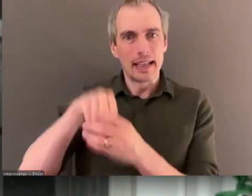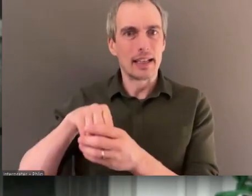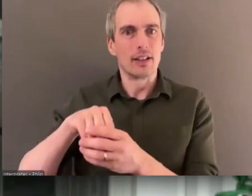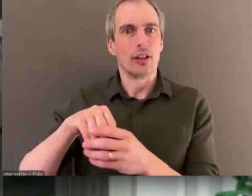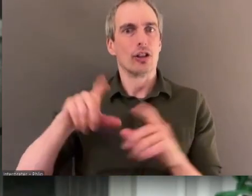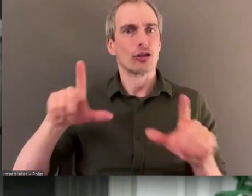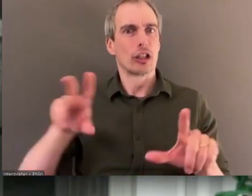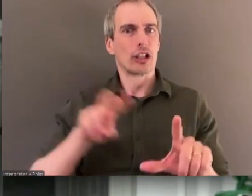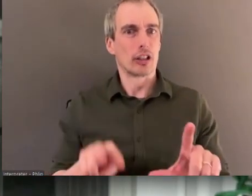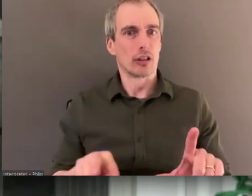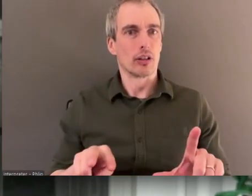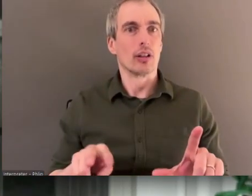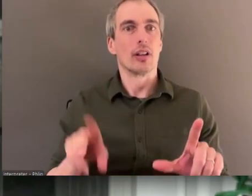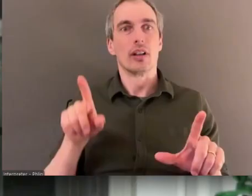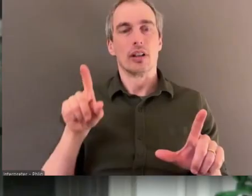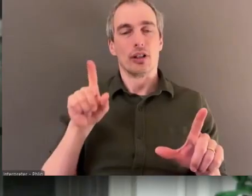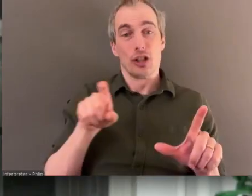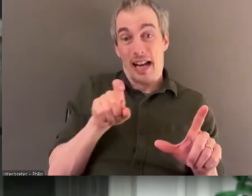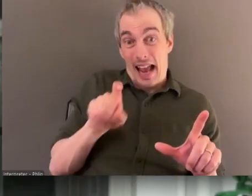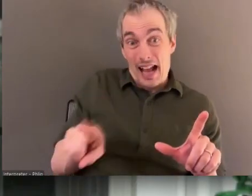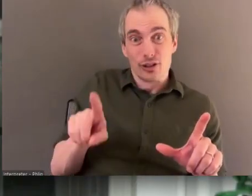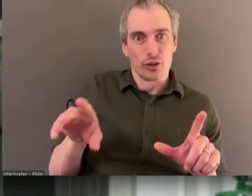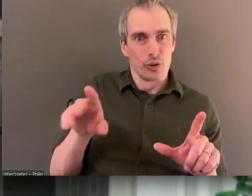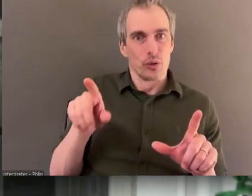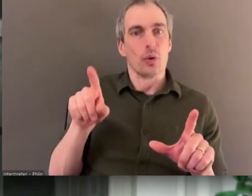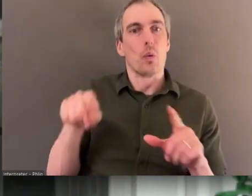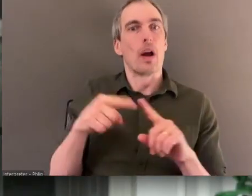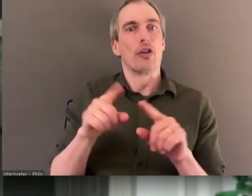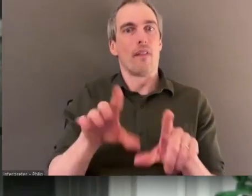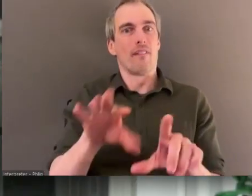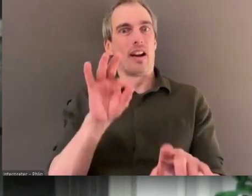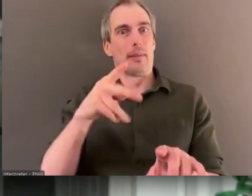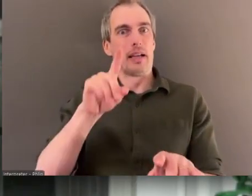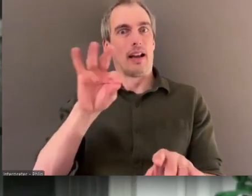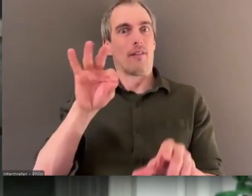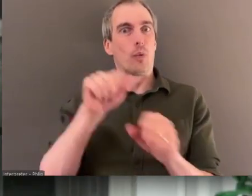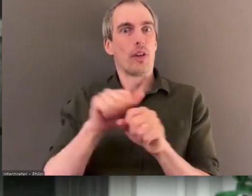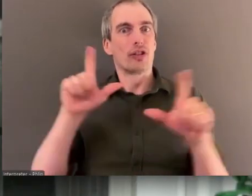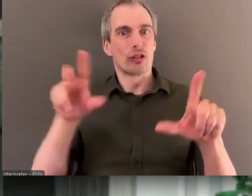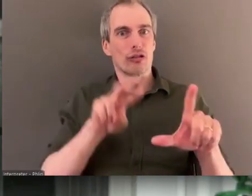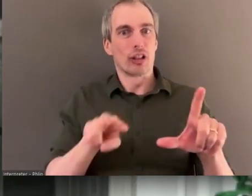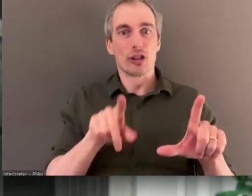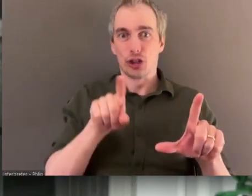At the very least, within a few months, we've been talking to some folks at GitHub about this.